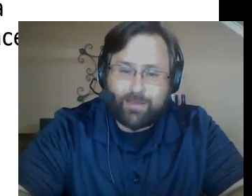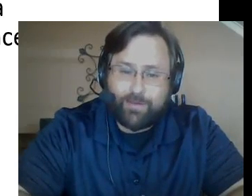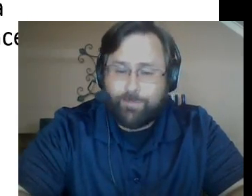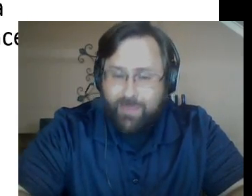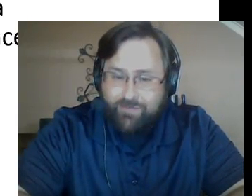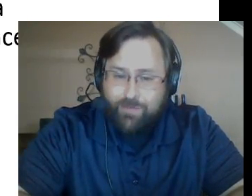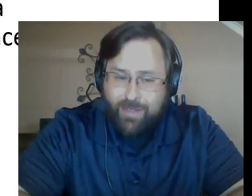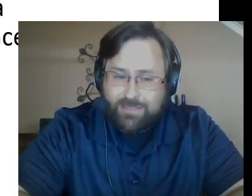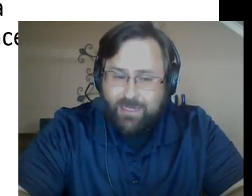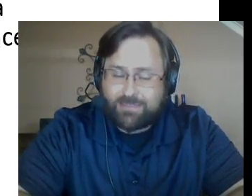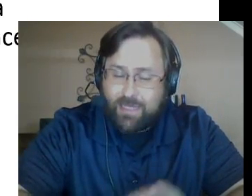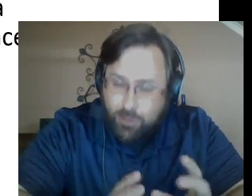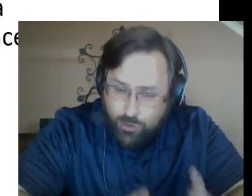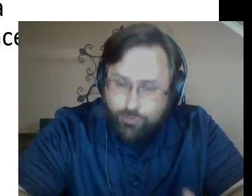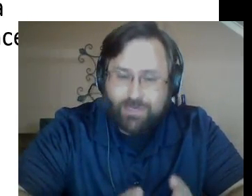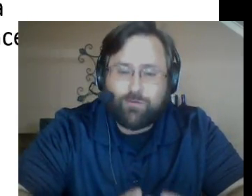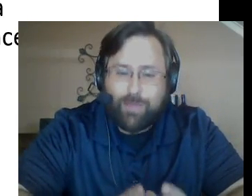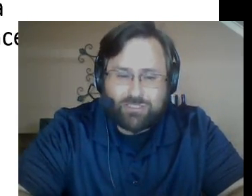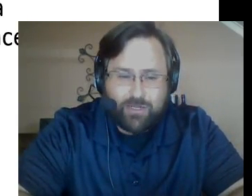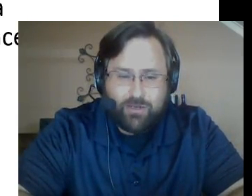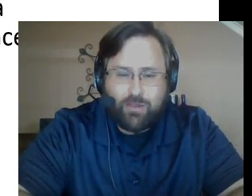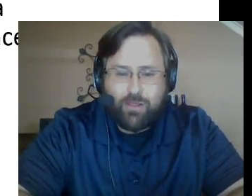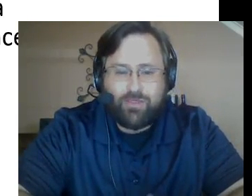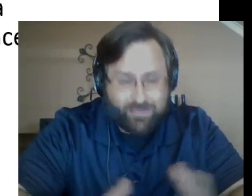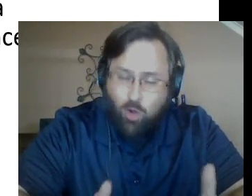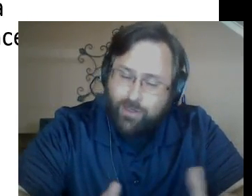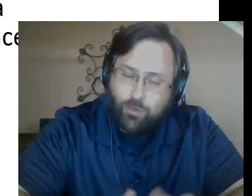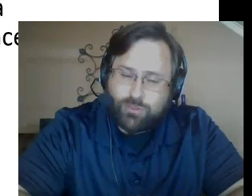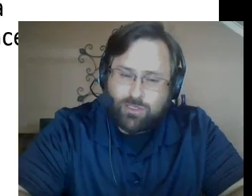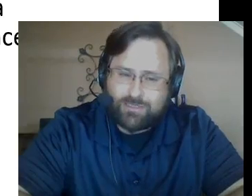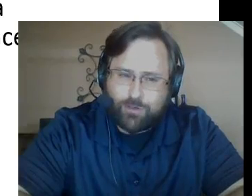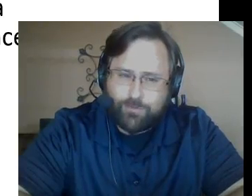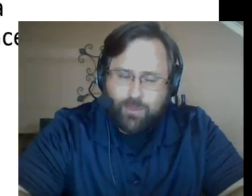if the embedded sentence includes information that's already known to the listener